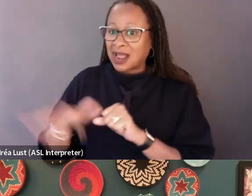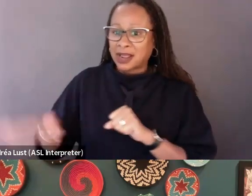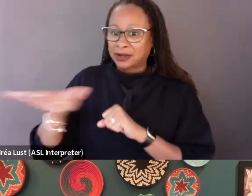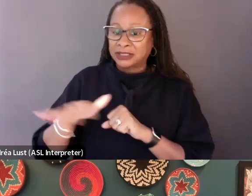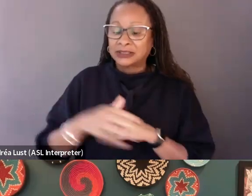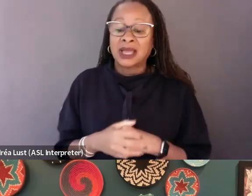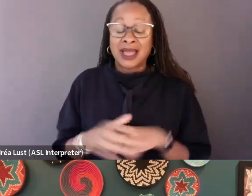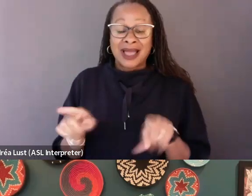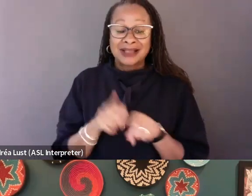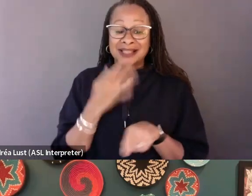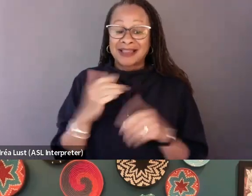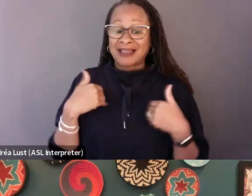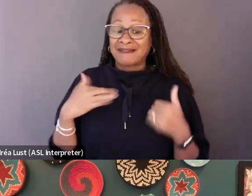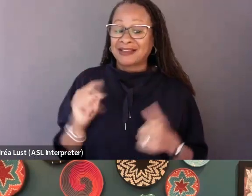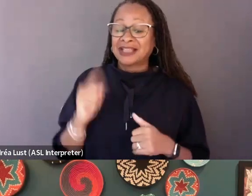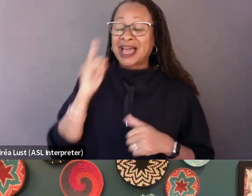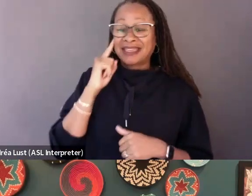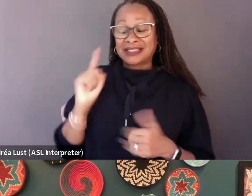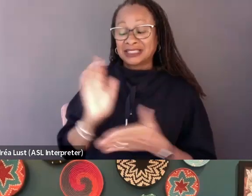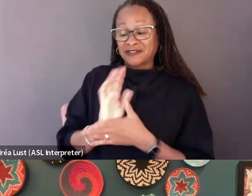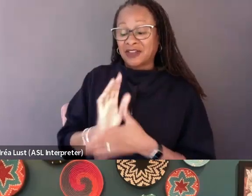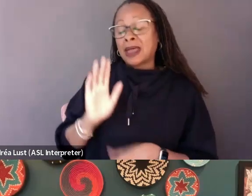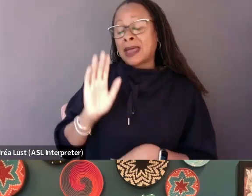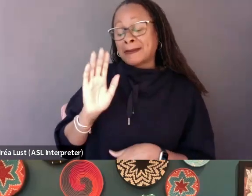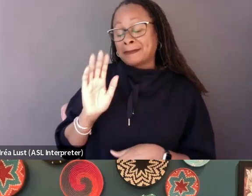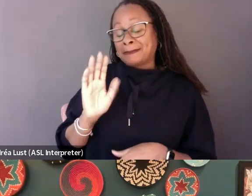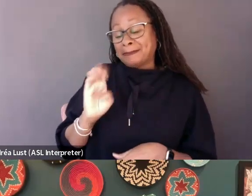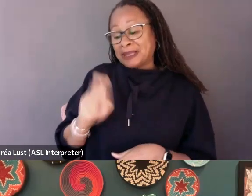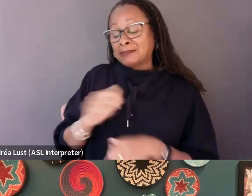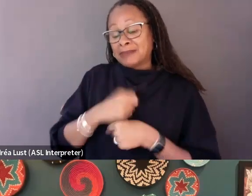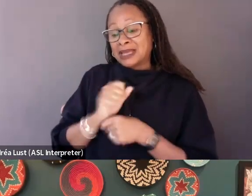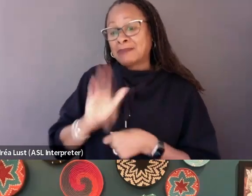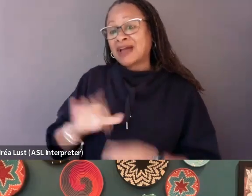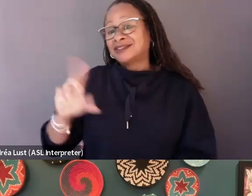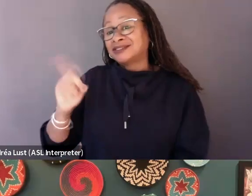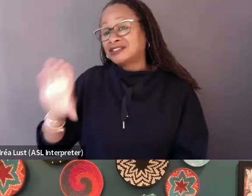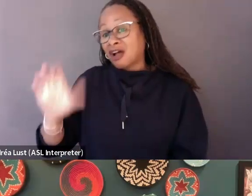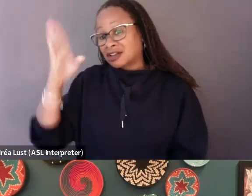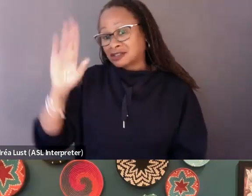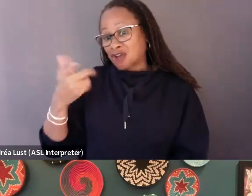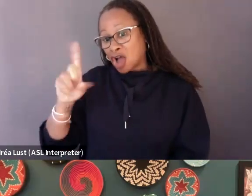I think that this film has been made by documentary Gods, not by me. As luck would have it, I'd gone to meet Rakesh,